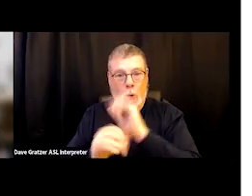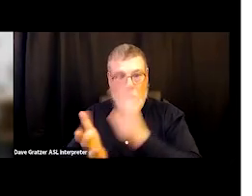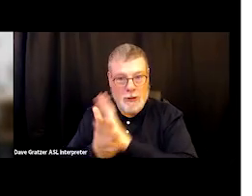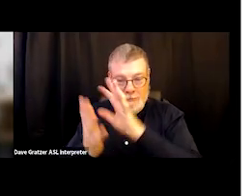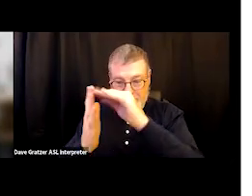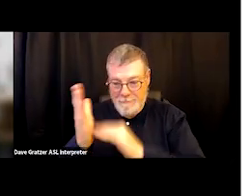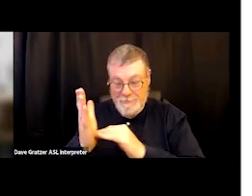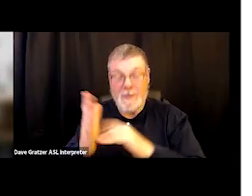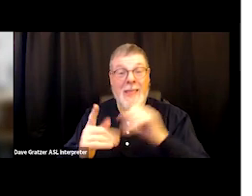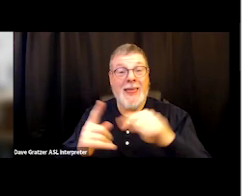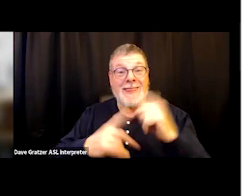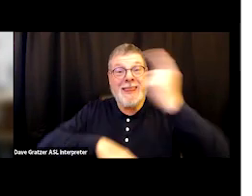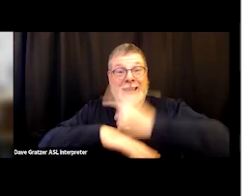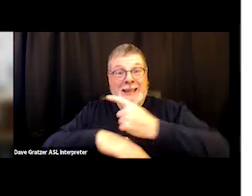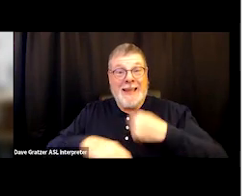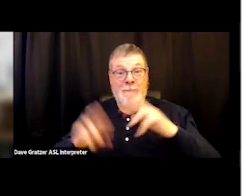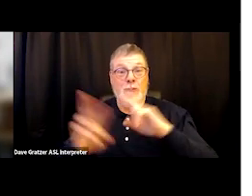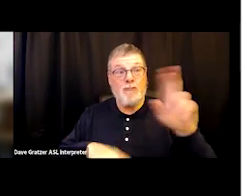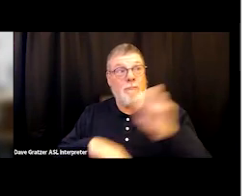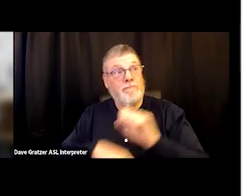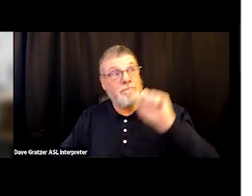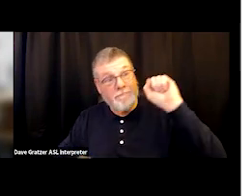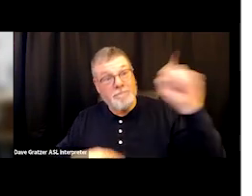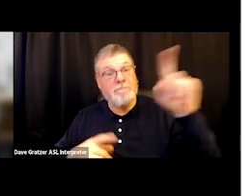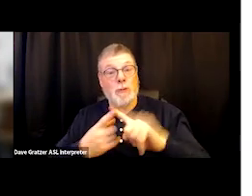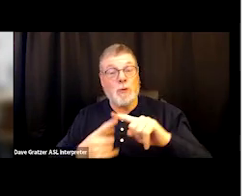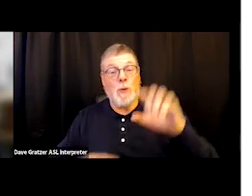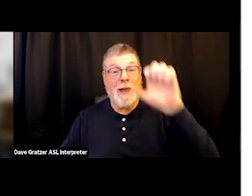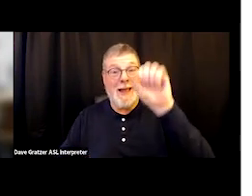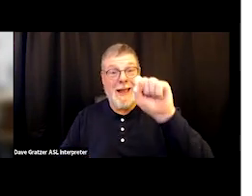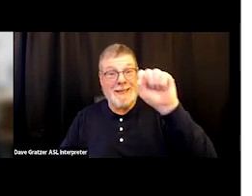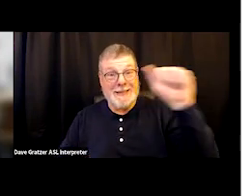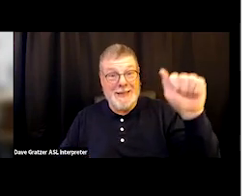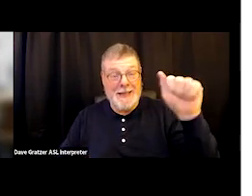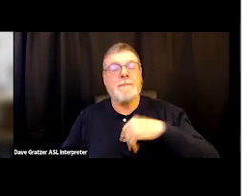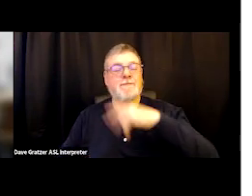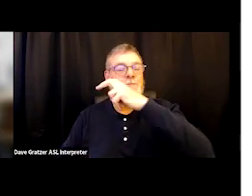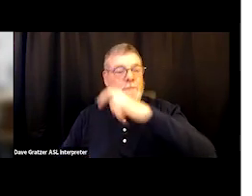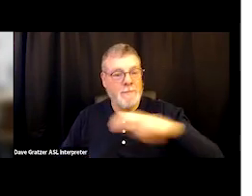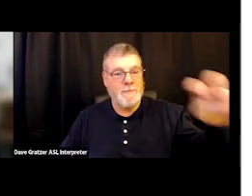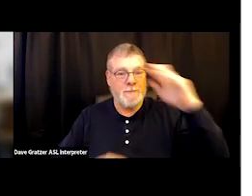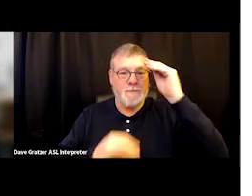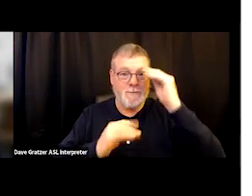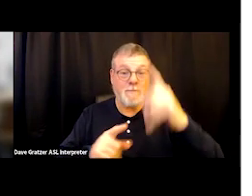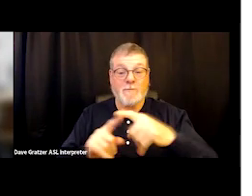And then on the day I'm ready to submit the application for benefits. I would transfer the information from the paper form